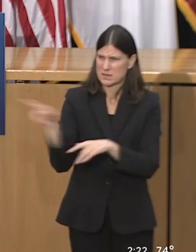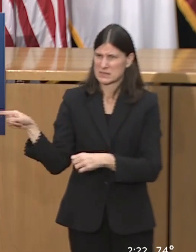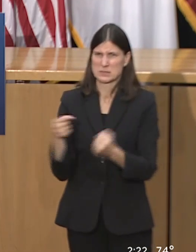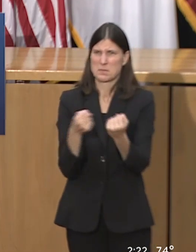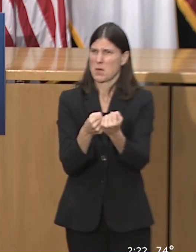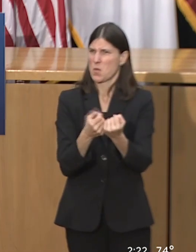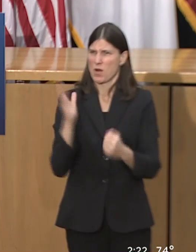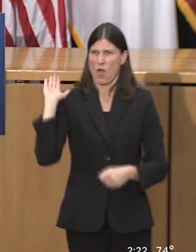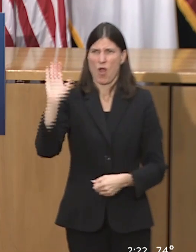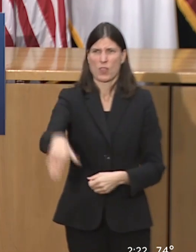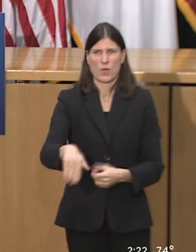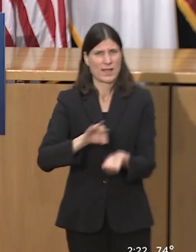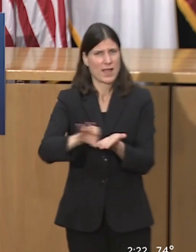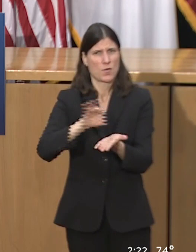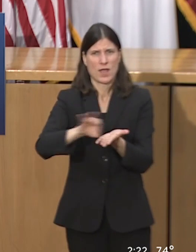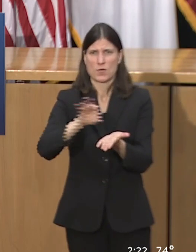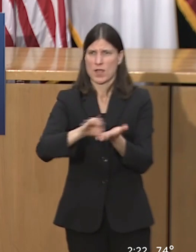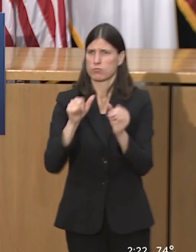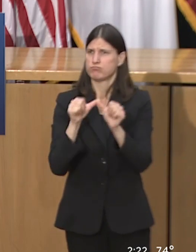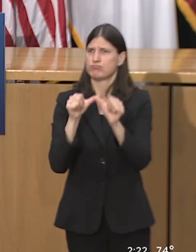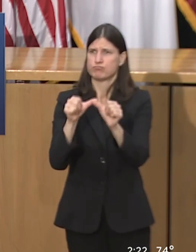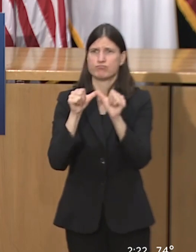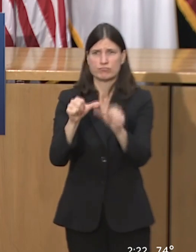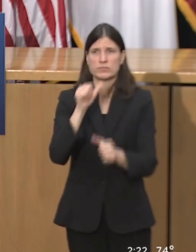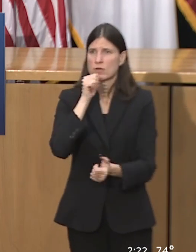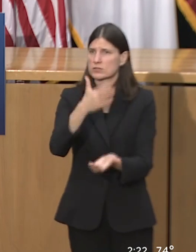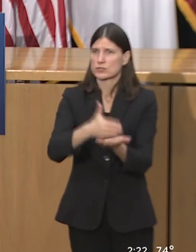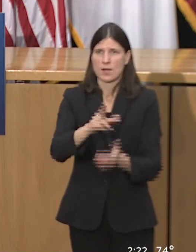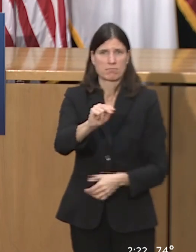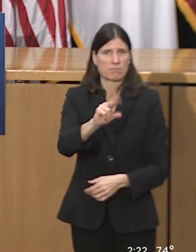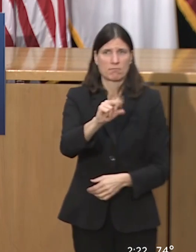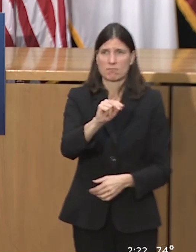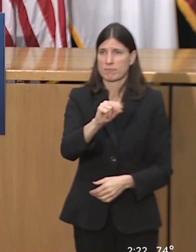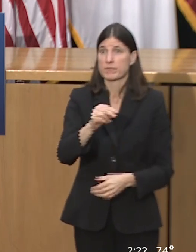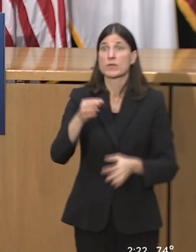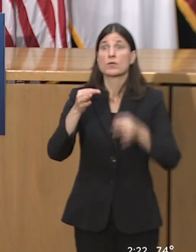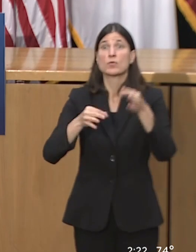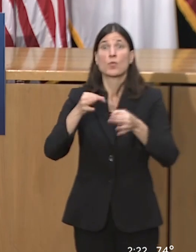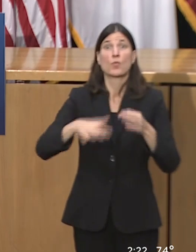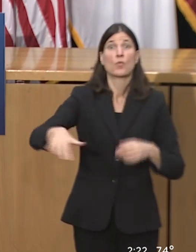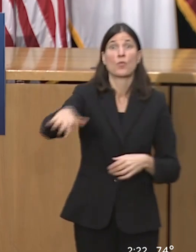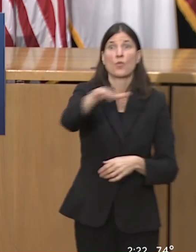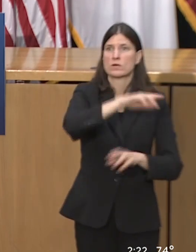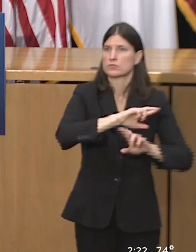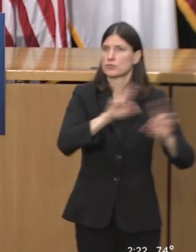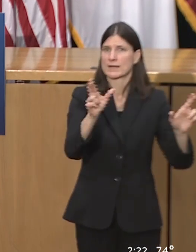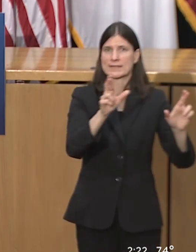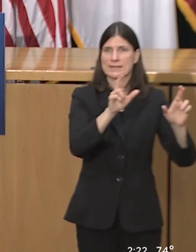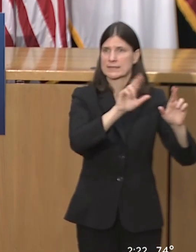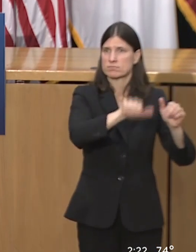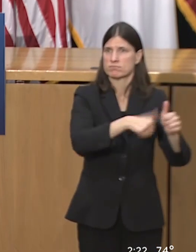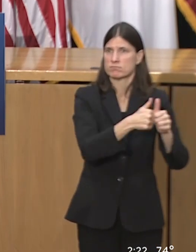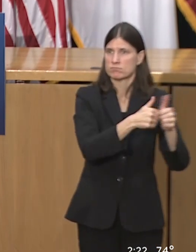AND REGULATIONS ABOUT RECOUNTS. IF STATES PURSUE THOSE UNDER THOSE PROCESSES, RULES, AND LAWS, PERFECTLY APPROPRIATE.